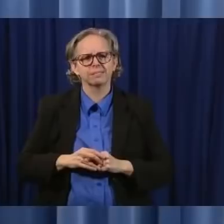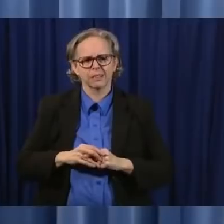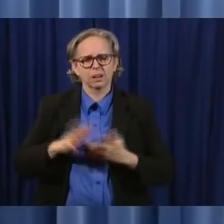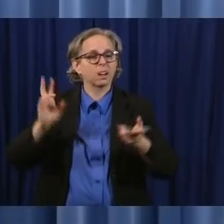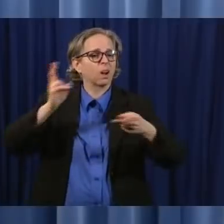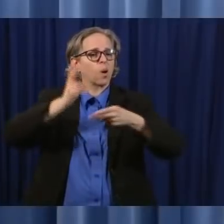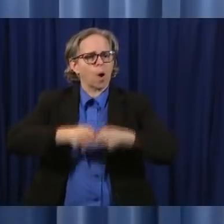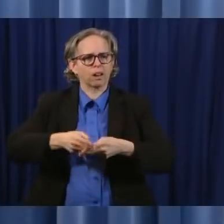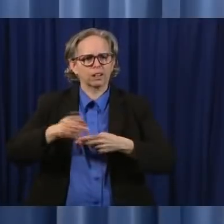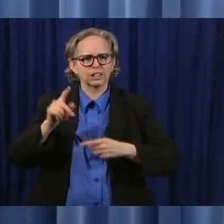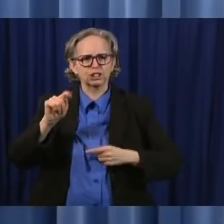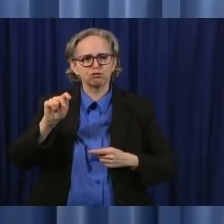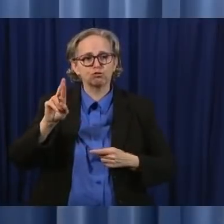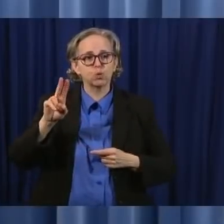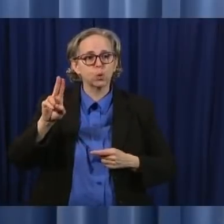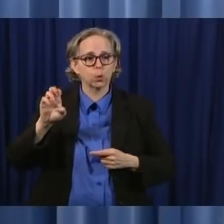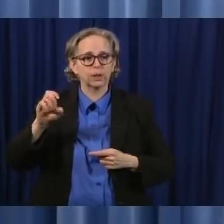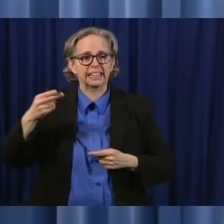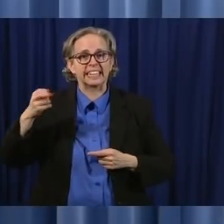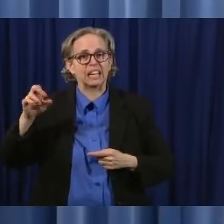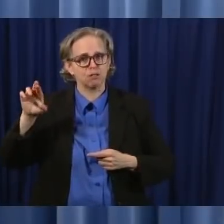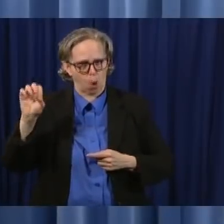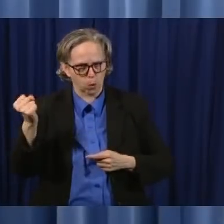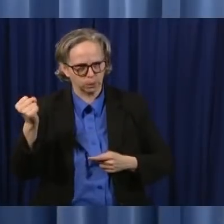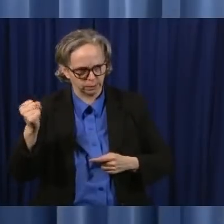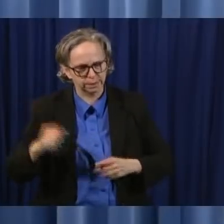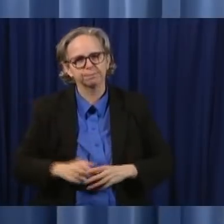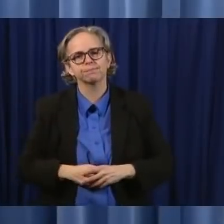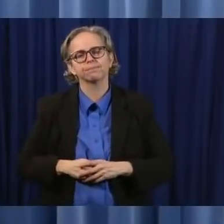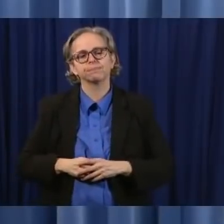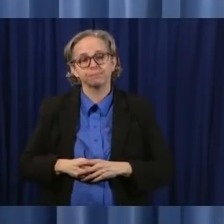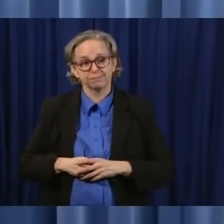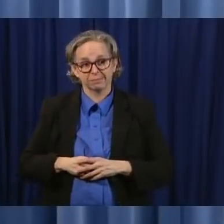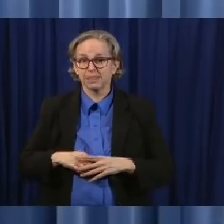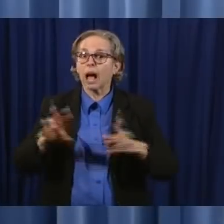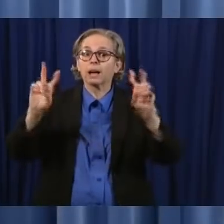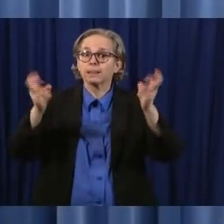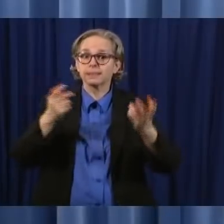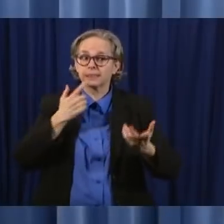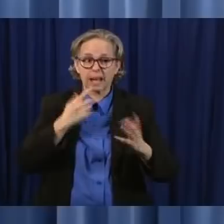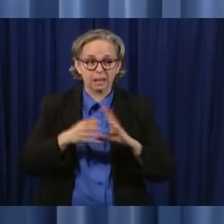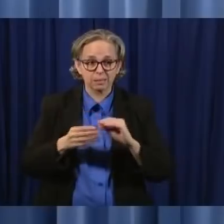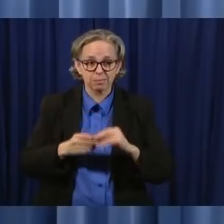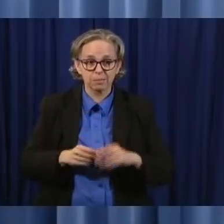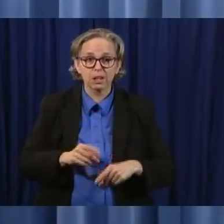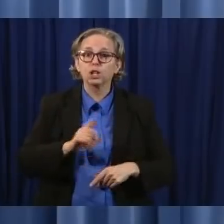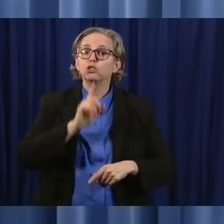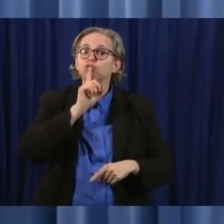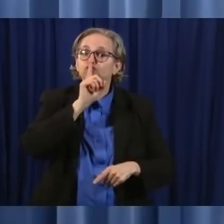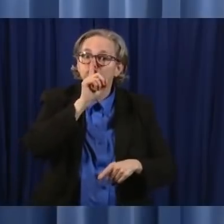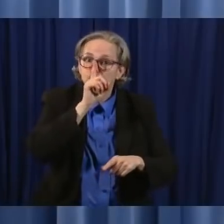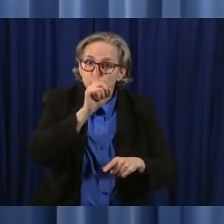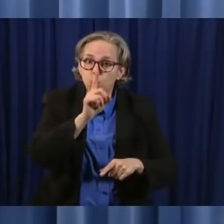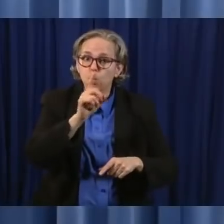HANGING AROUND THESE DAYS THAT WAS WRITTEN BY MIKE GOODFRIEND